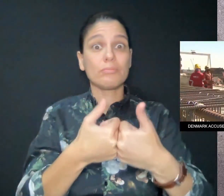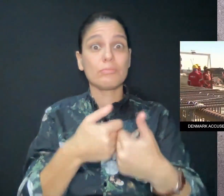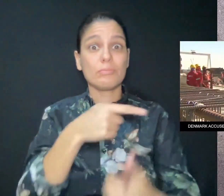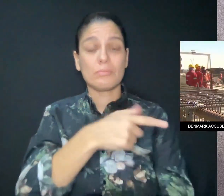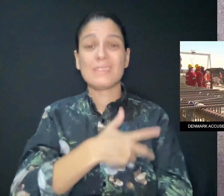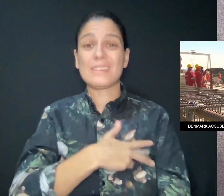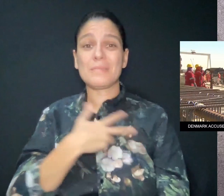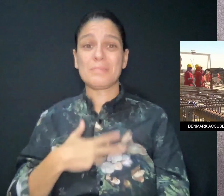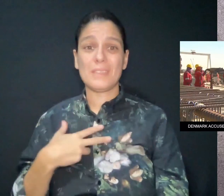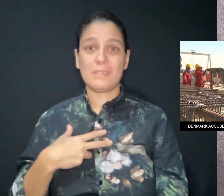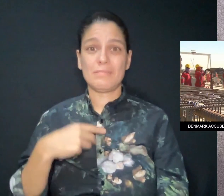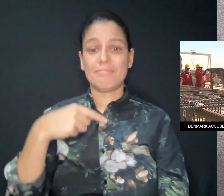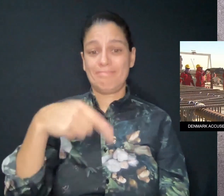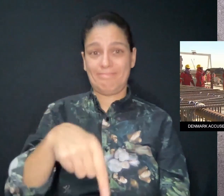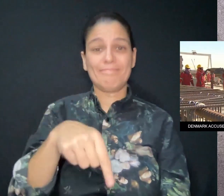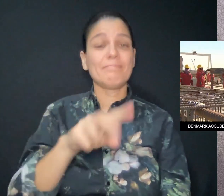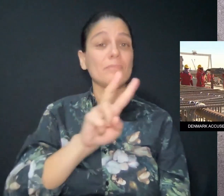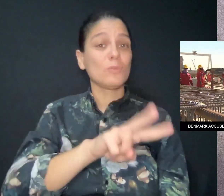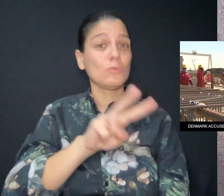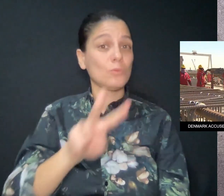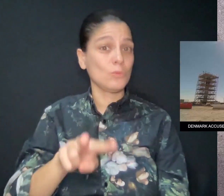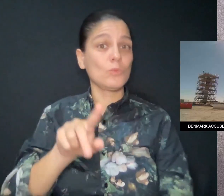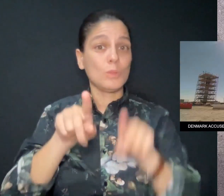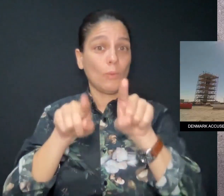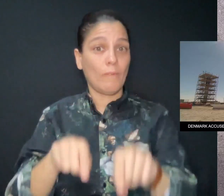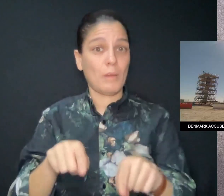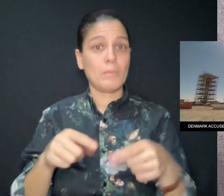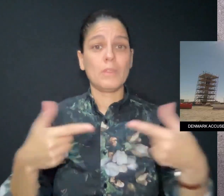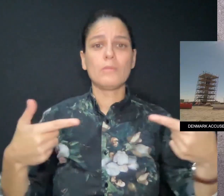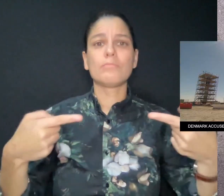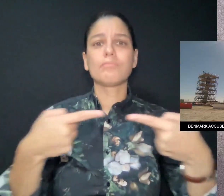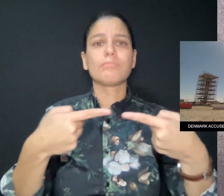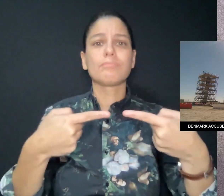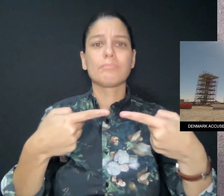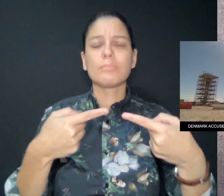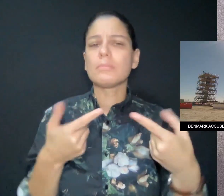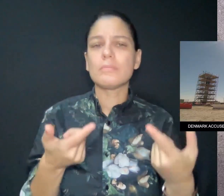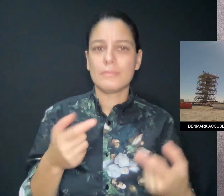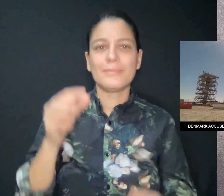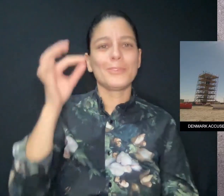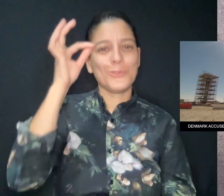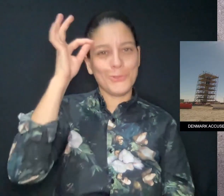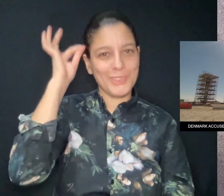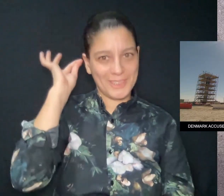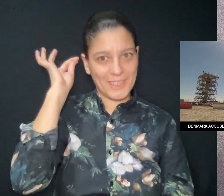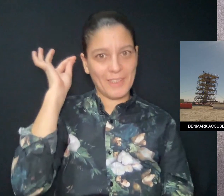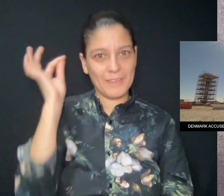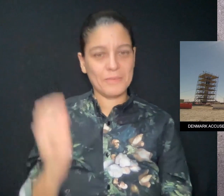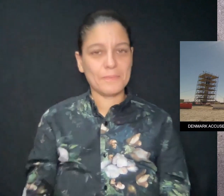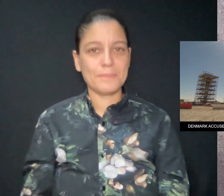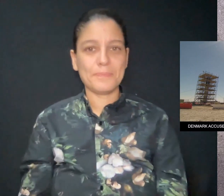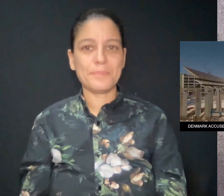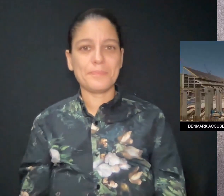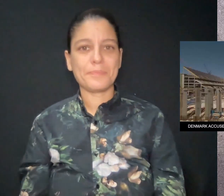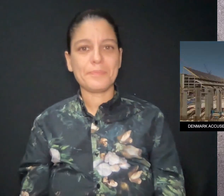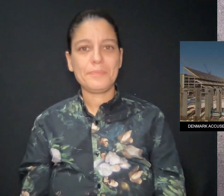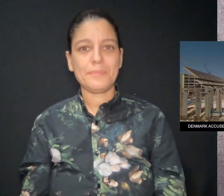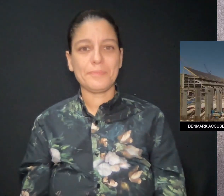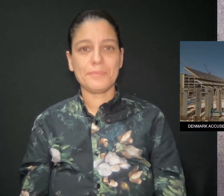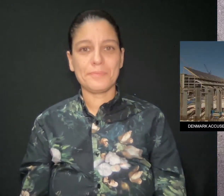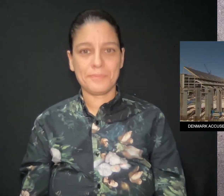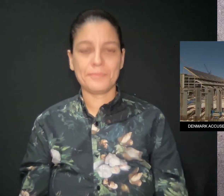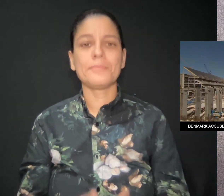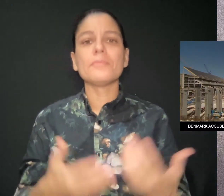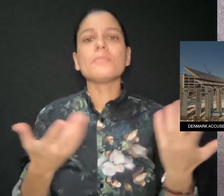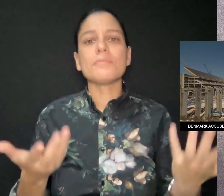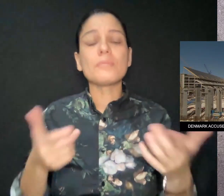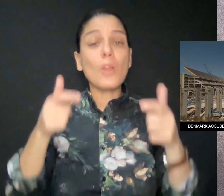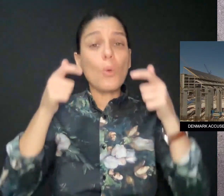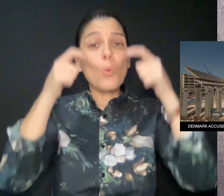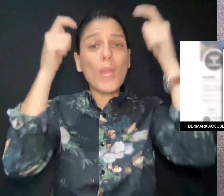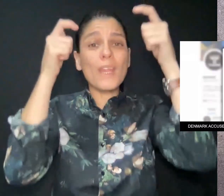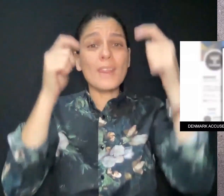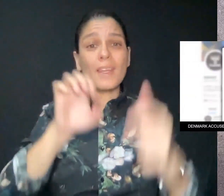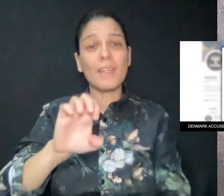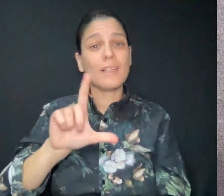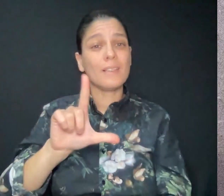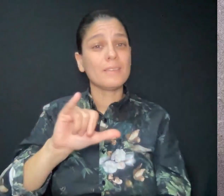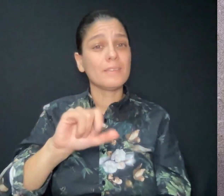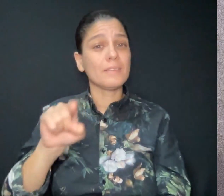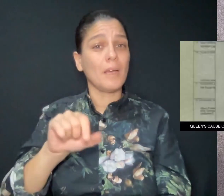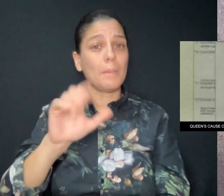Denmark's first match is November 22 against Tunisia